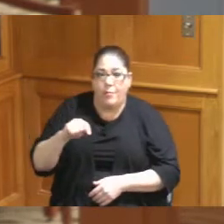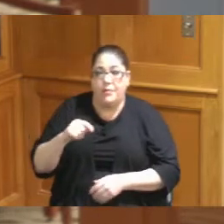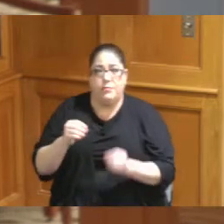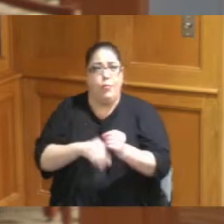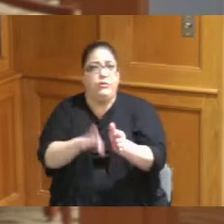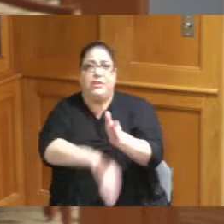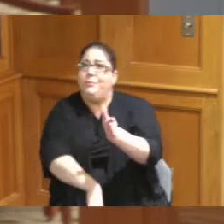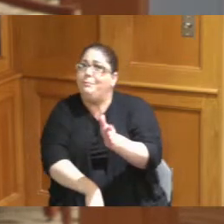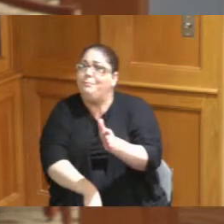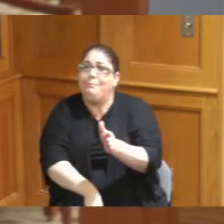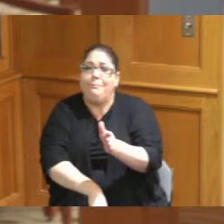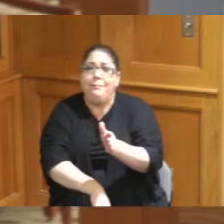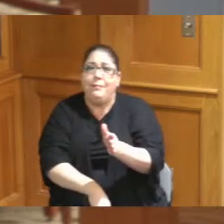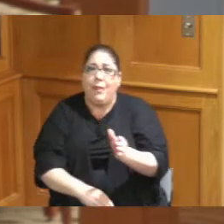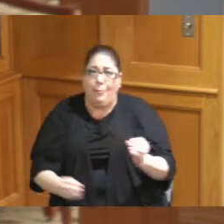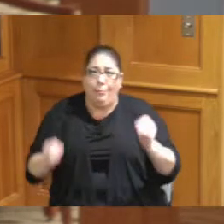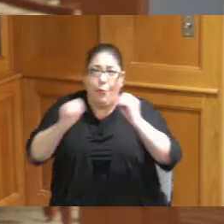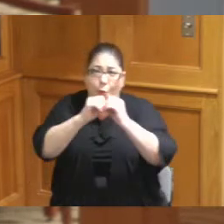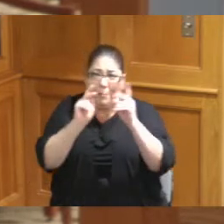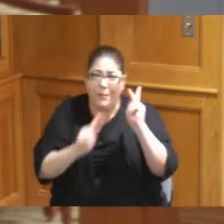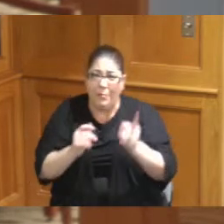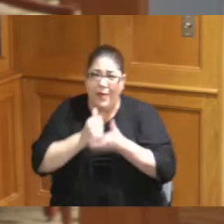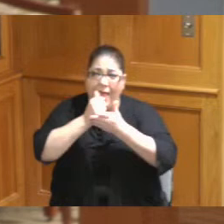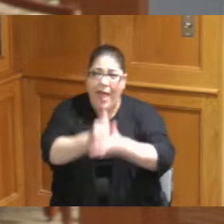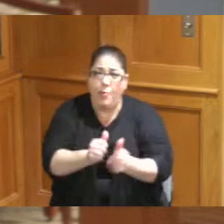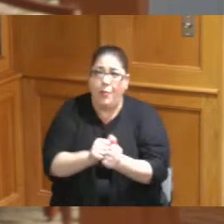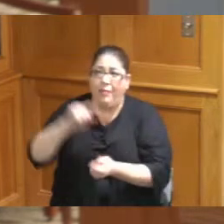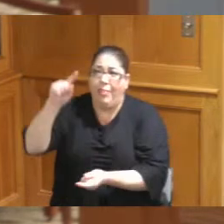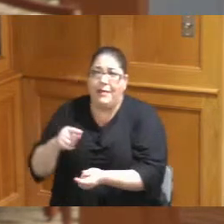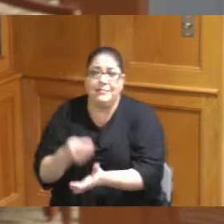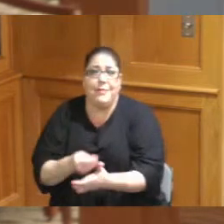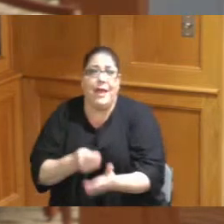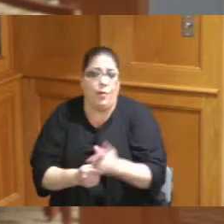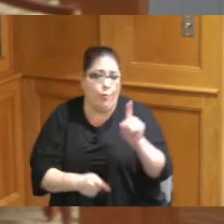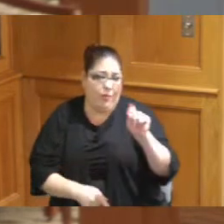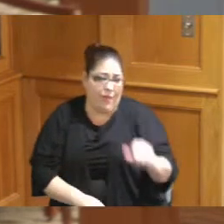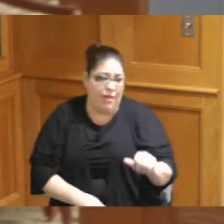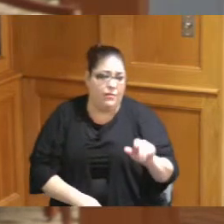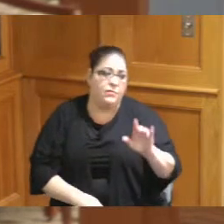more people with the same amount of money but two in the case of families like those are kids